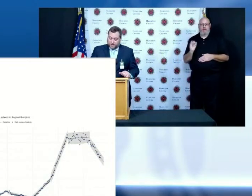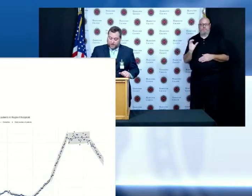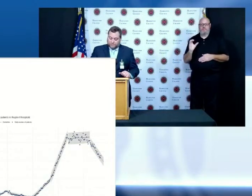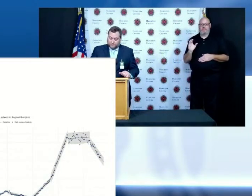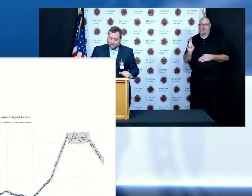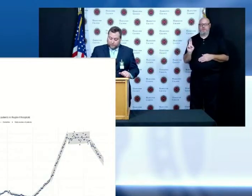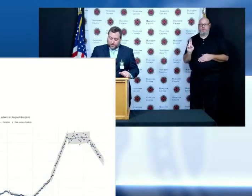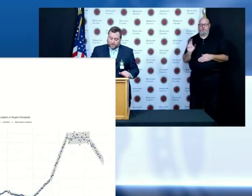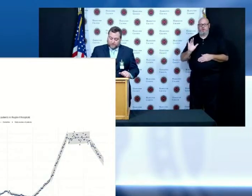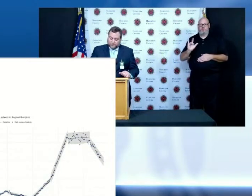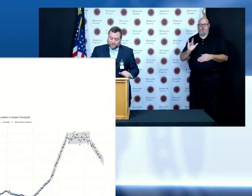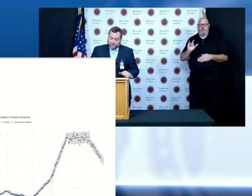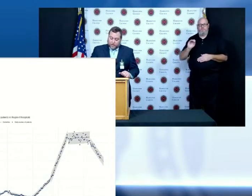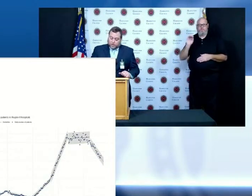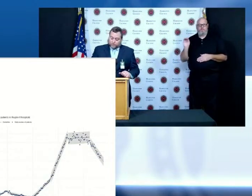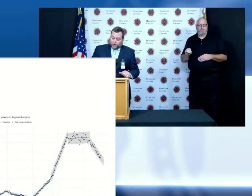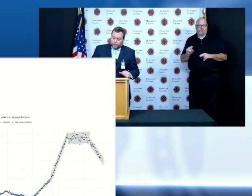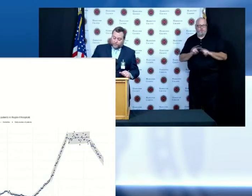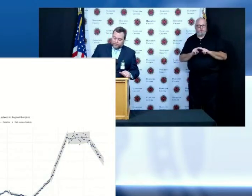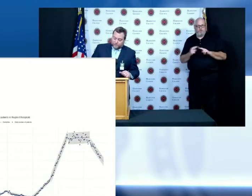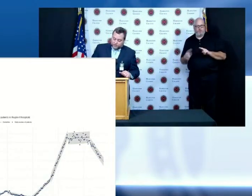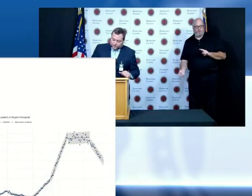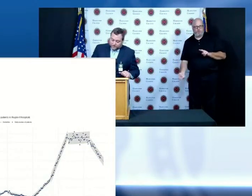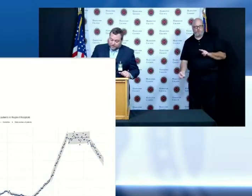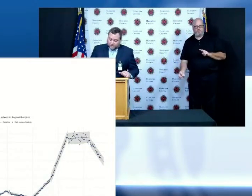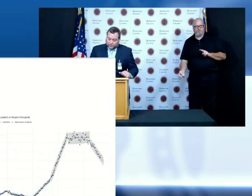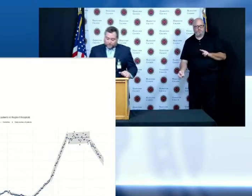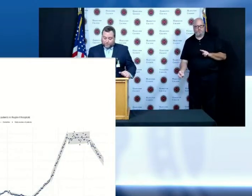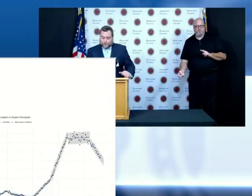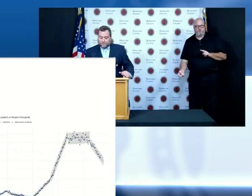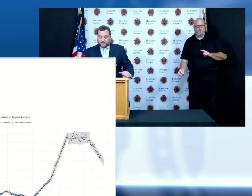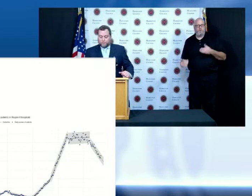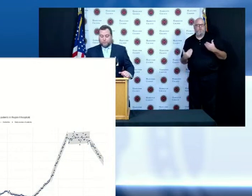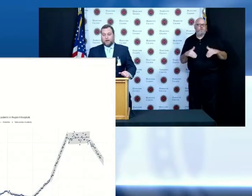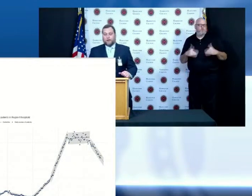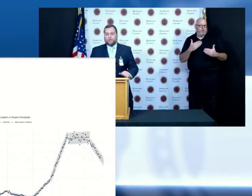the state of Ohio to get vaccine there are many other essential workers that have been critical